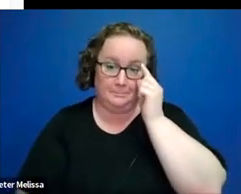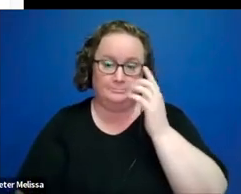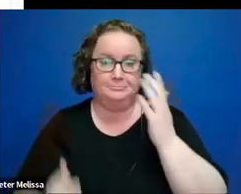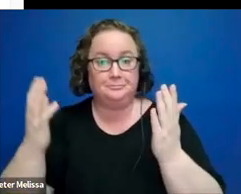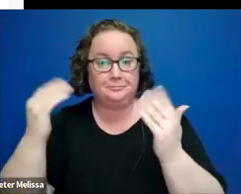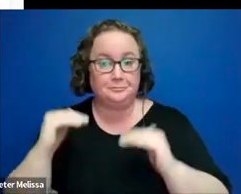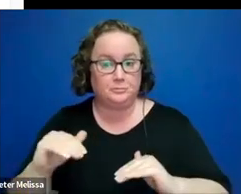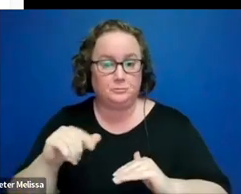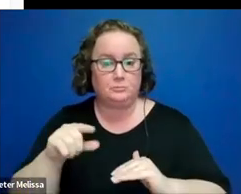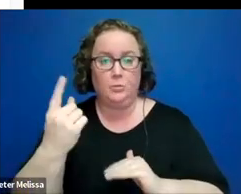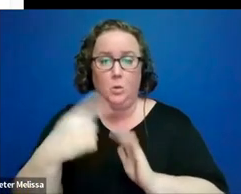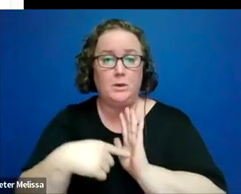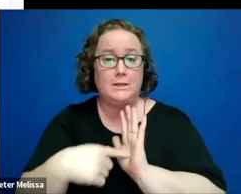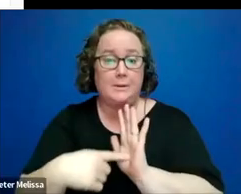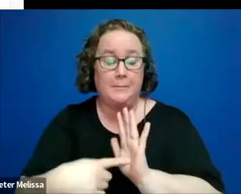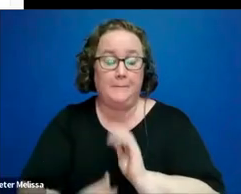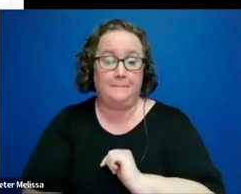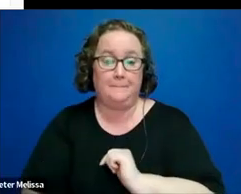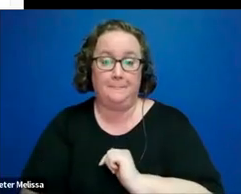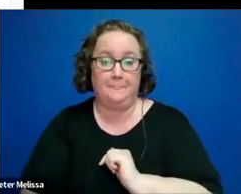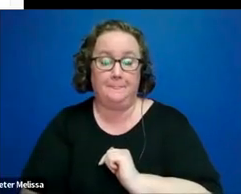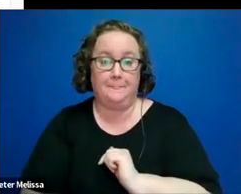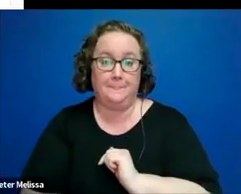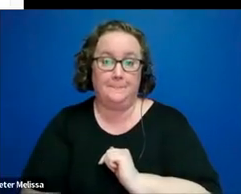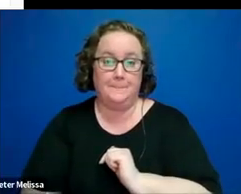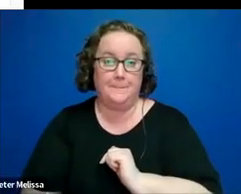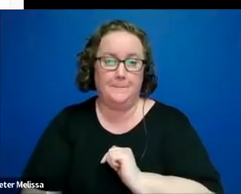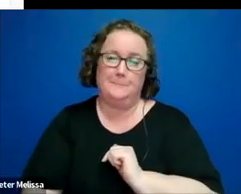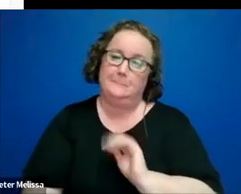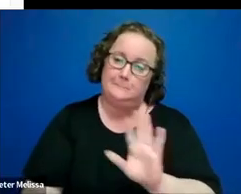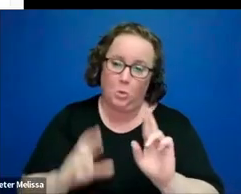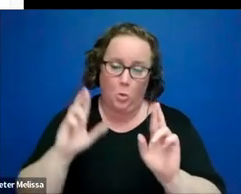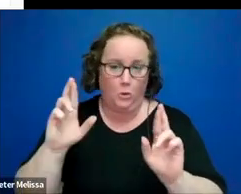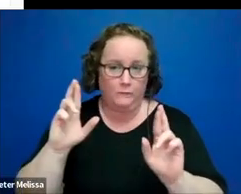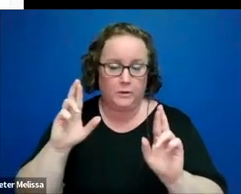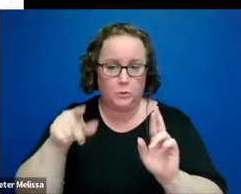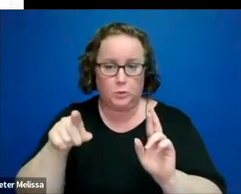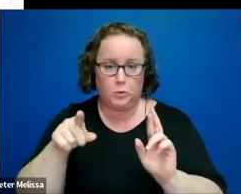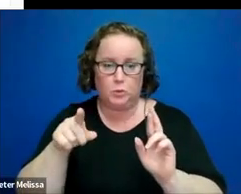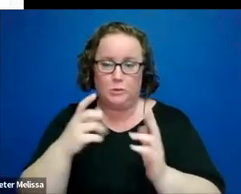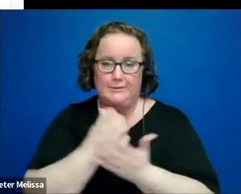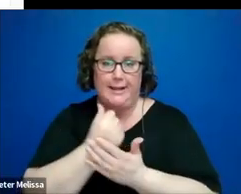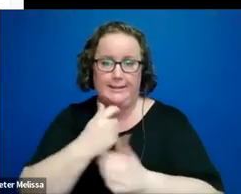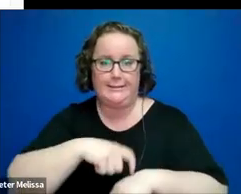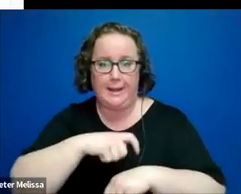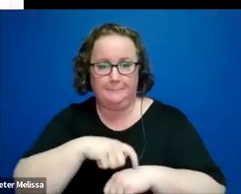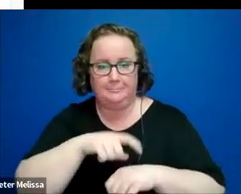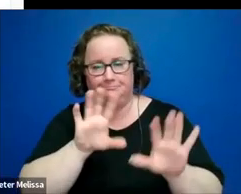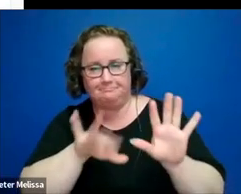example, but I think we would hope that you take some time to kind of play around with the dashboard,